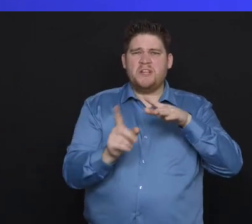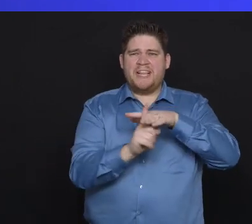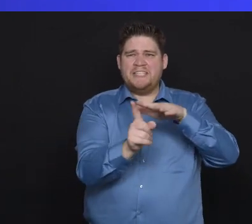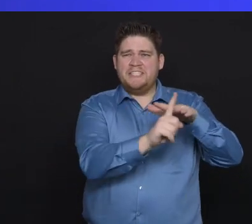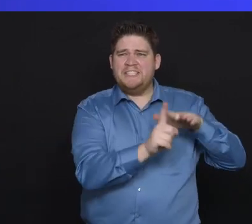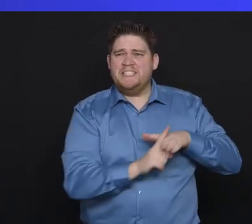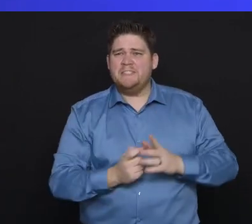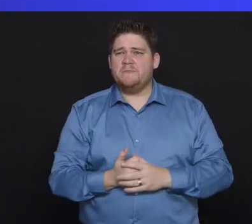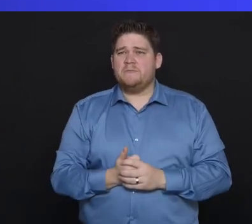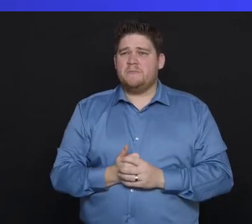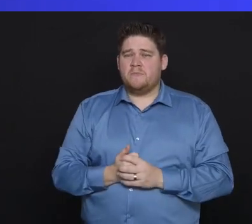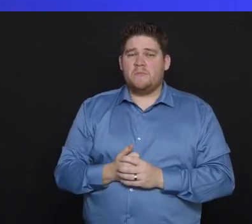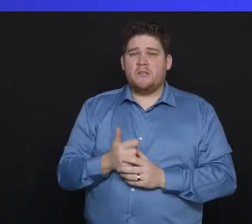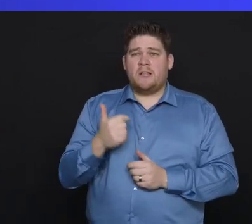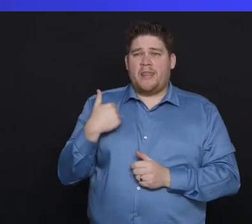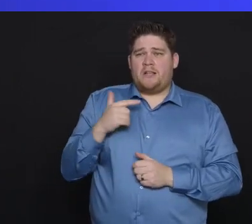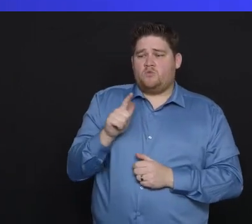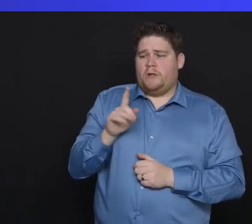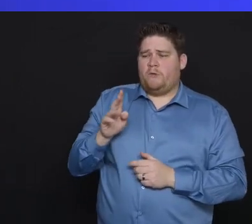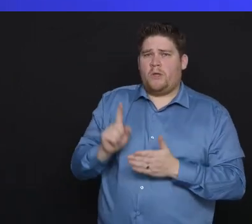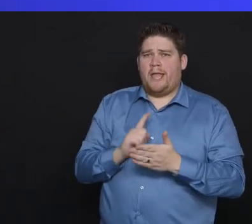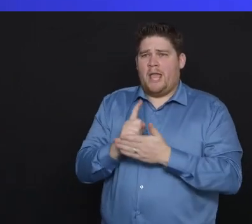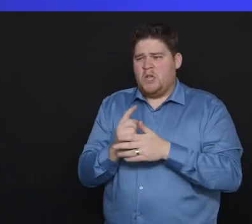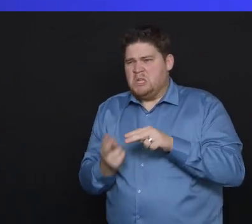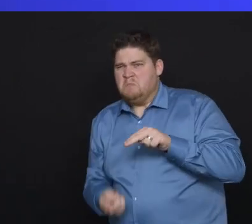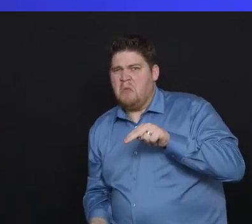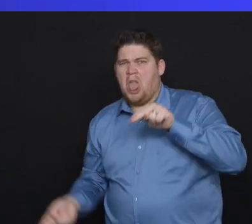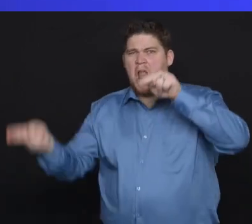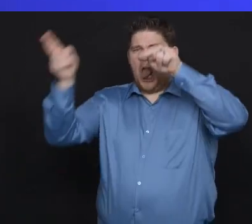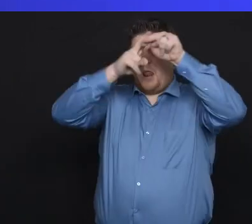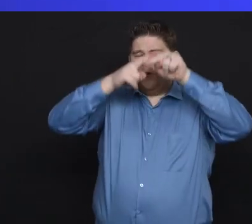Looking at the trajectory did